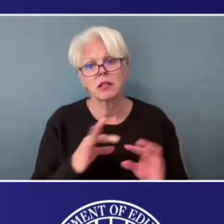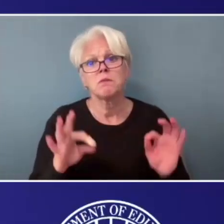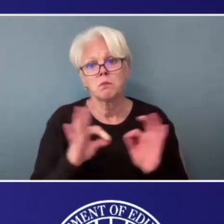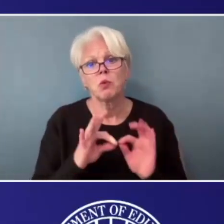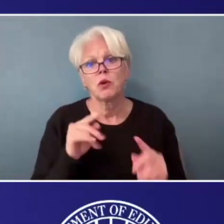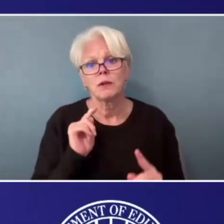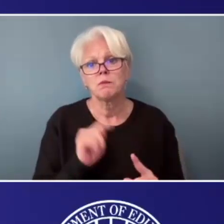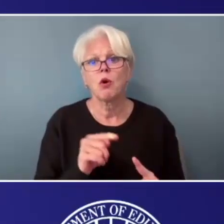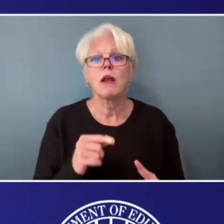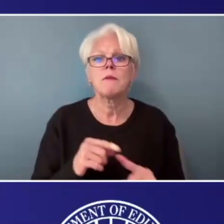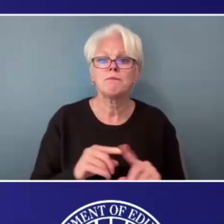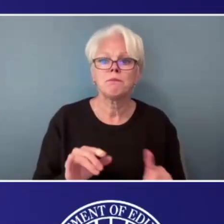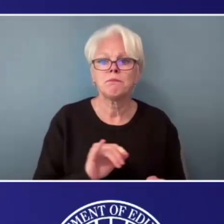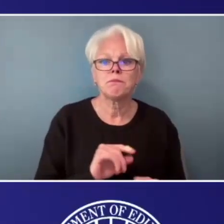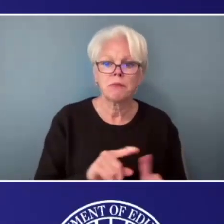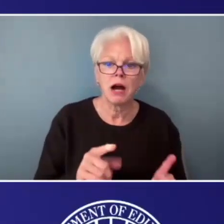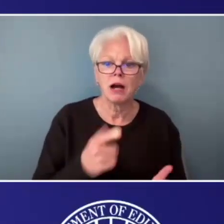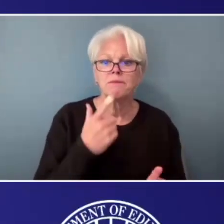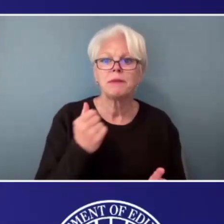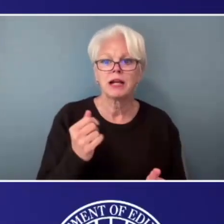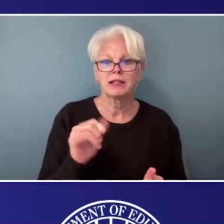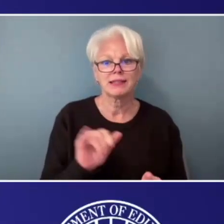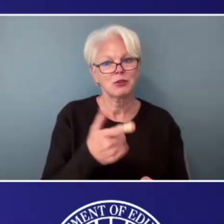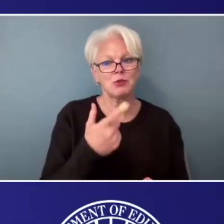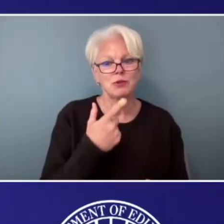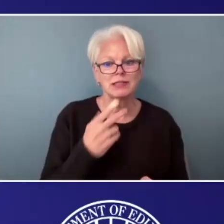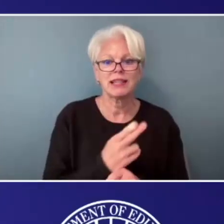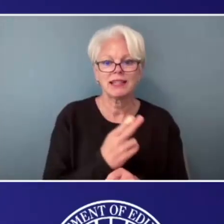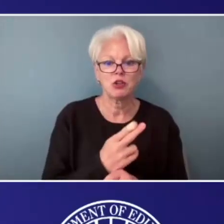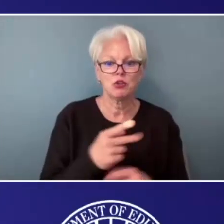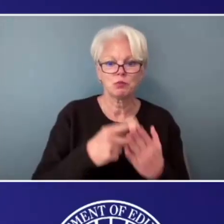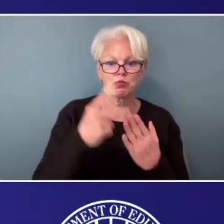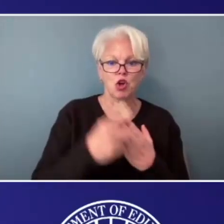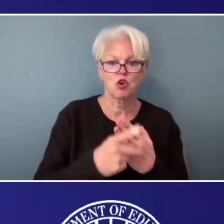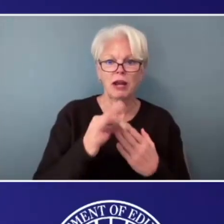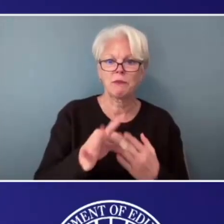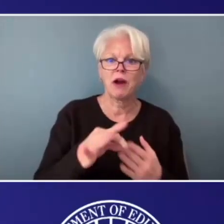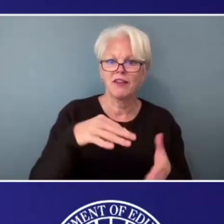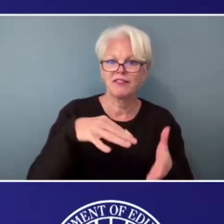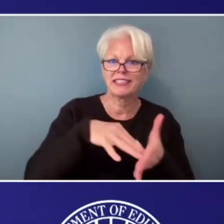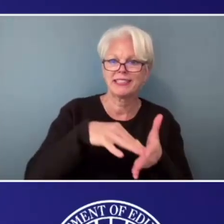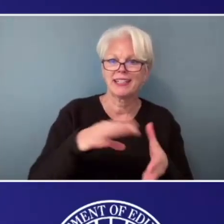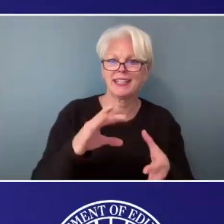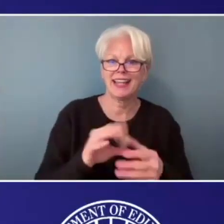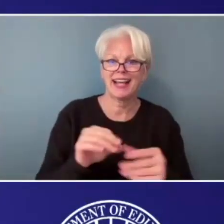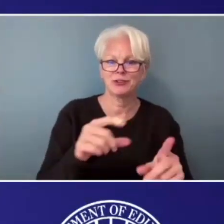because of the heavy use of the term program of study throughout the HEA, and because it is never defined within the